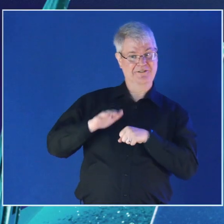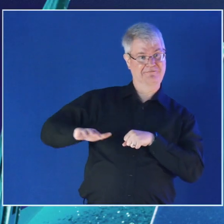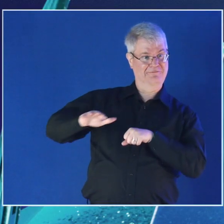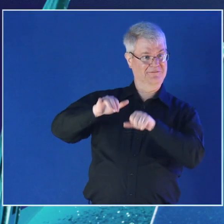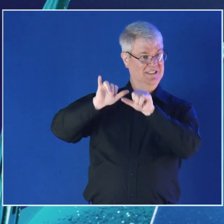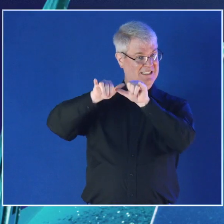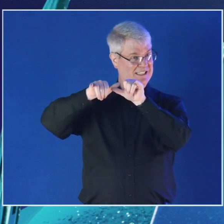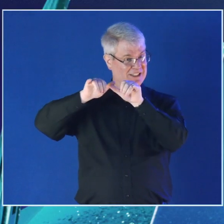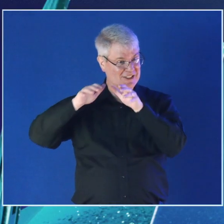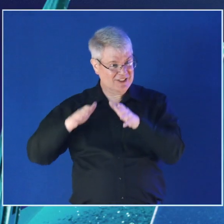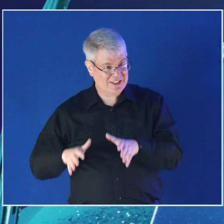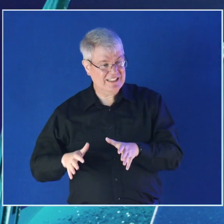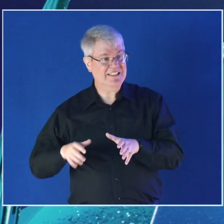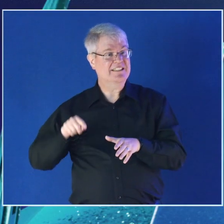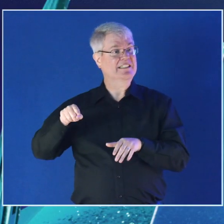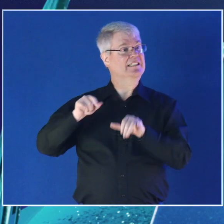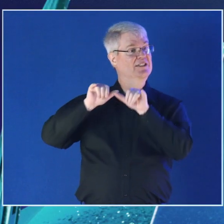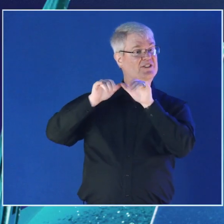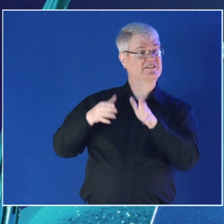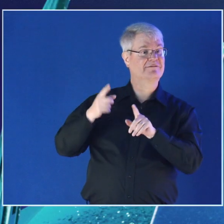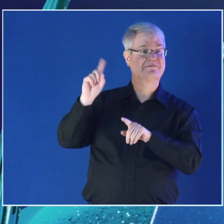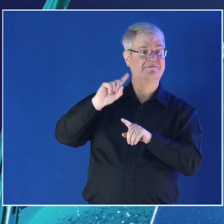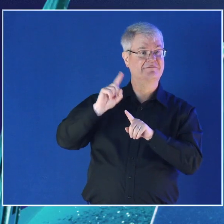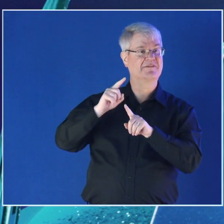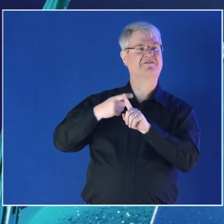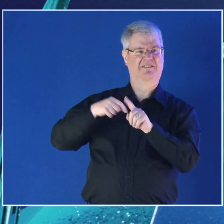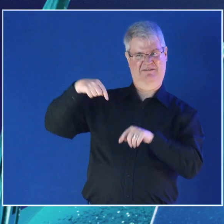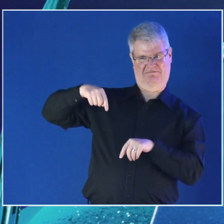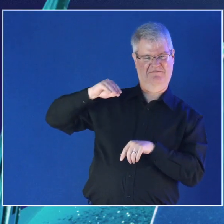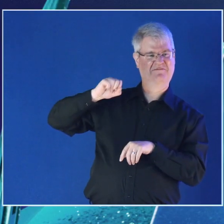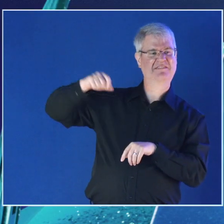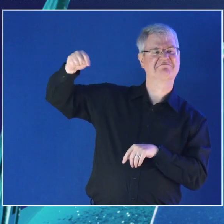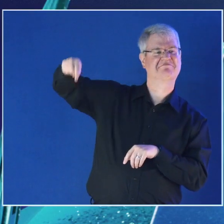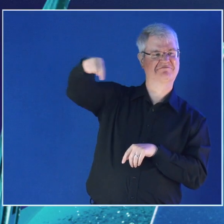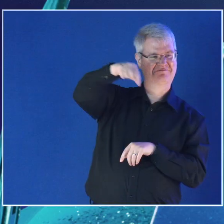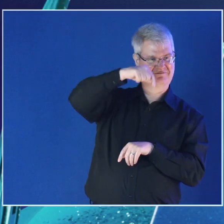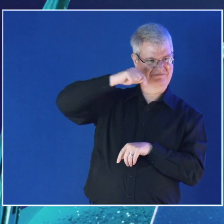over Microsoft to really start using AI at a higher level.